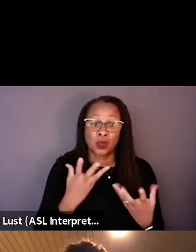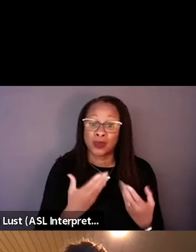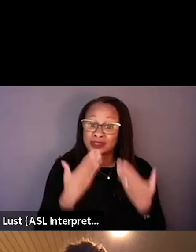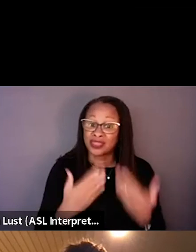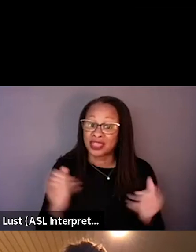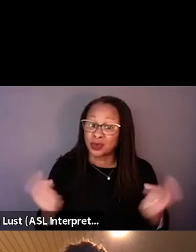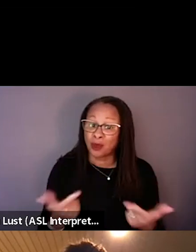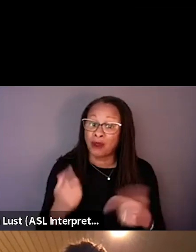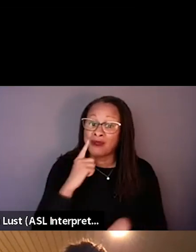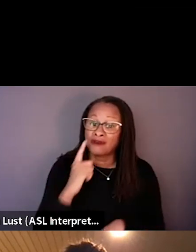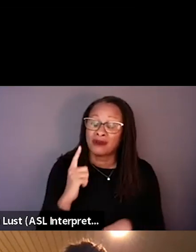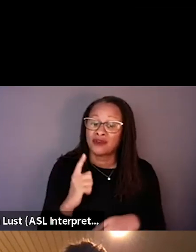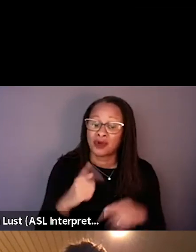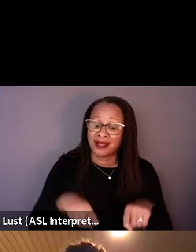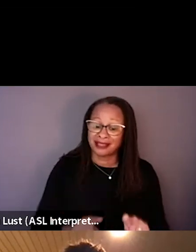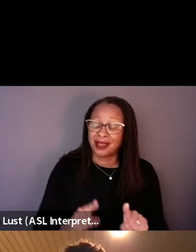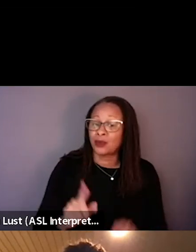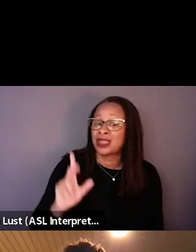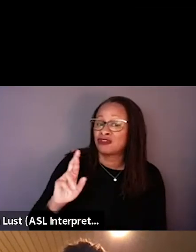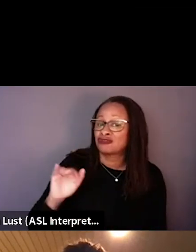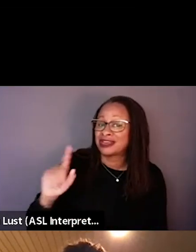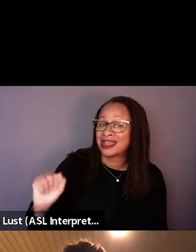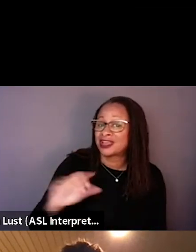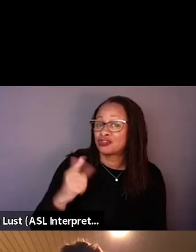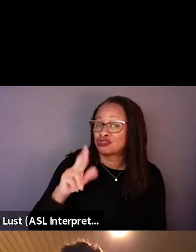for letting Rita and Grace and all of us into your lives.